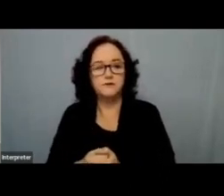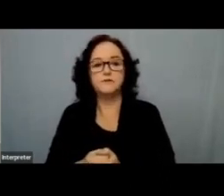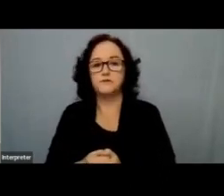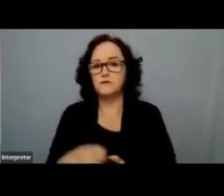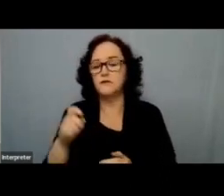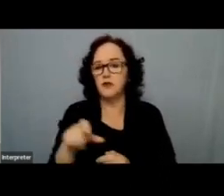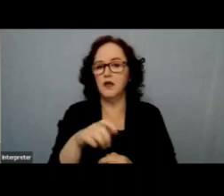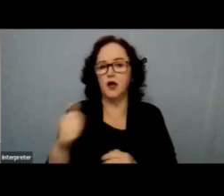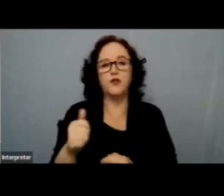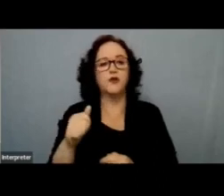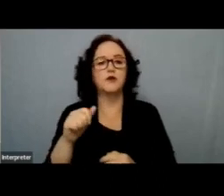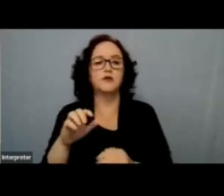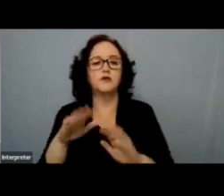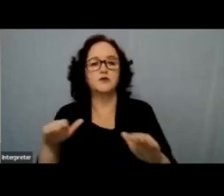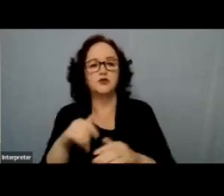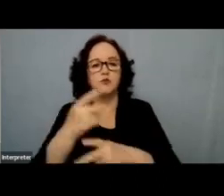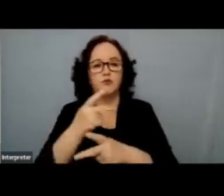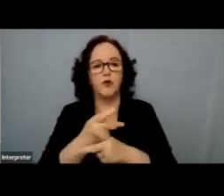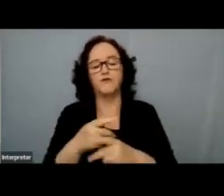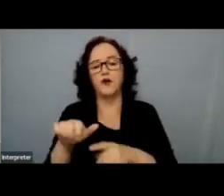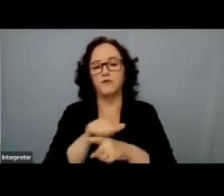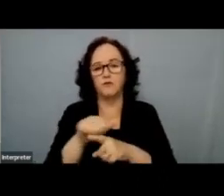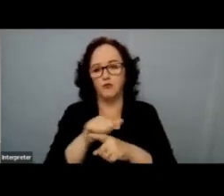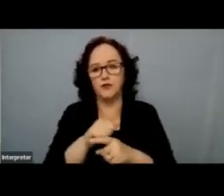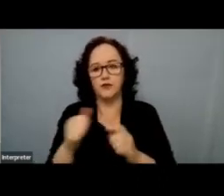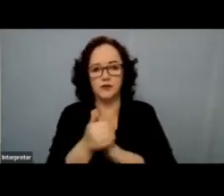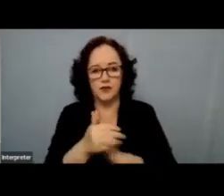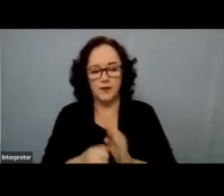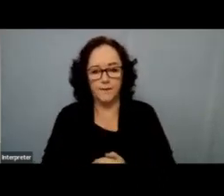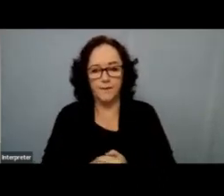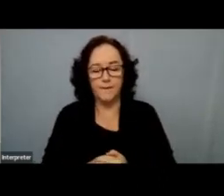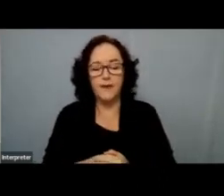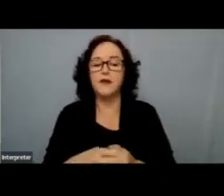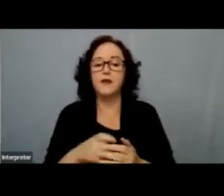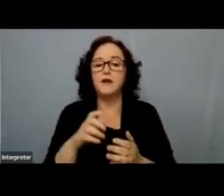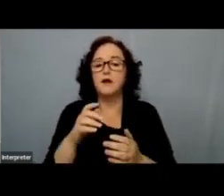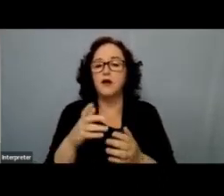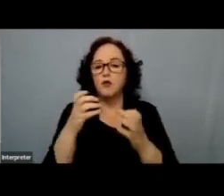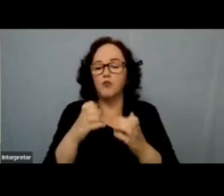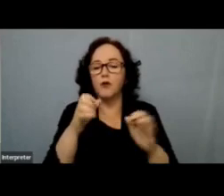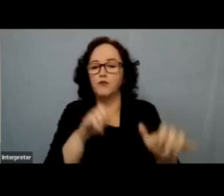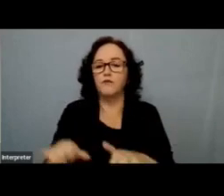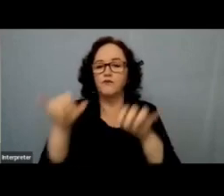some specific wording where it made sense that this was to keep uniformity across this guide and